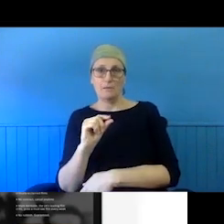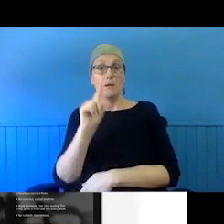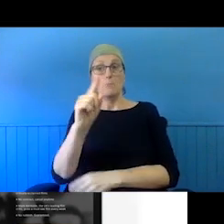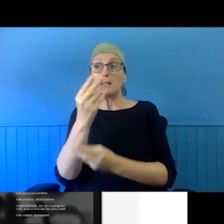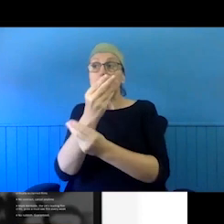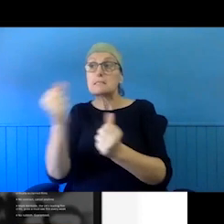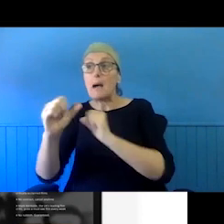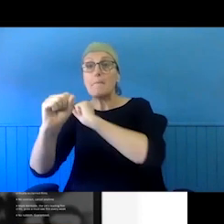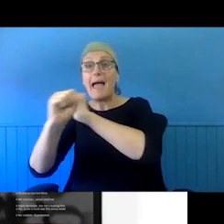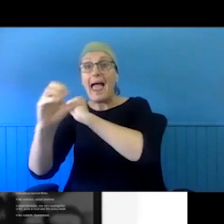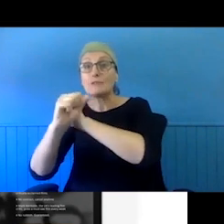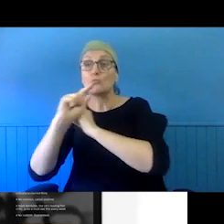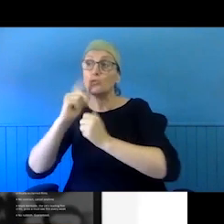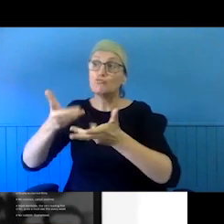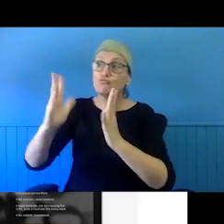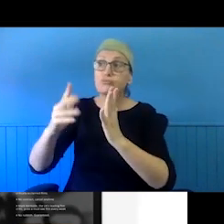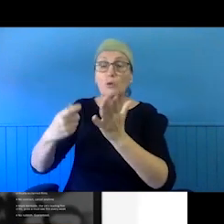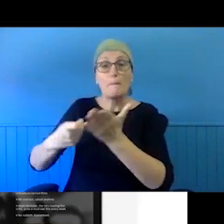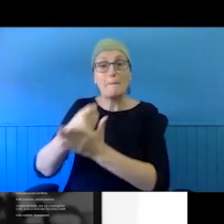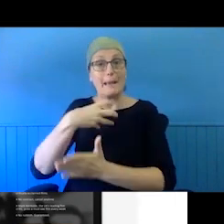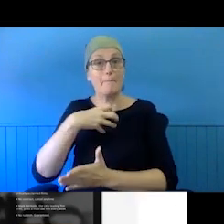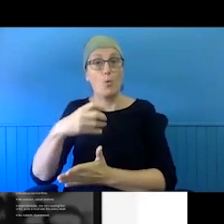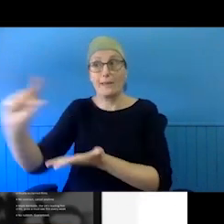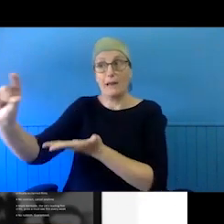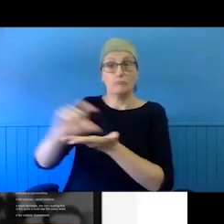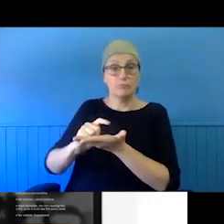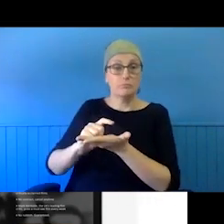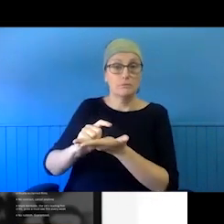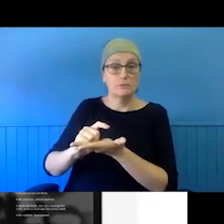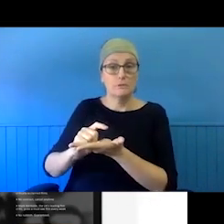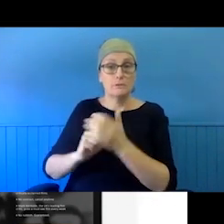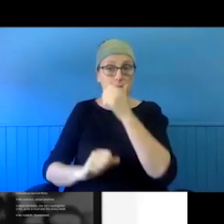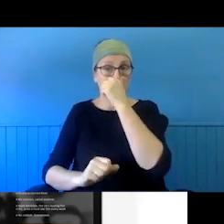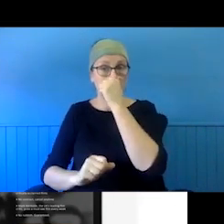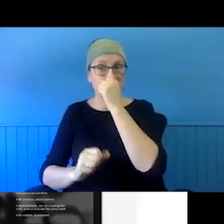with less subscribers than somebody with more subscribers. (PHONE RINGS)